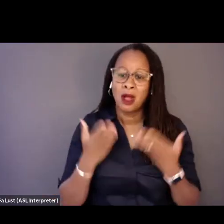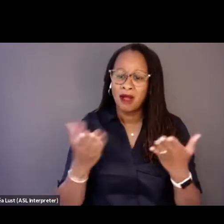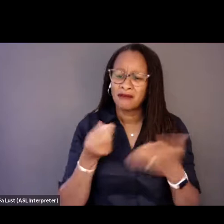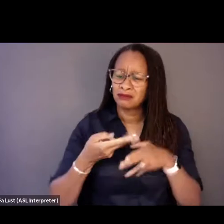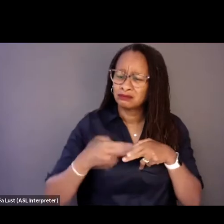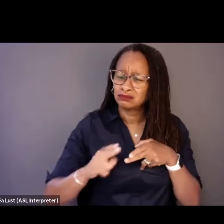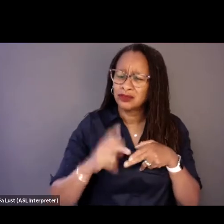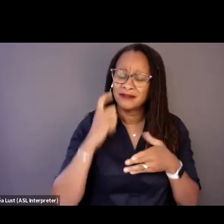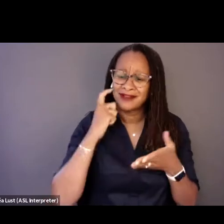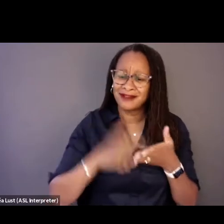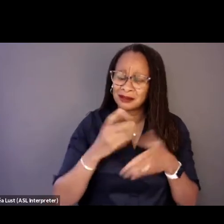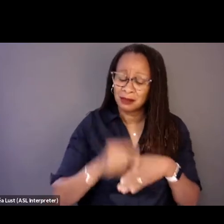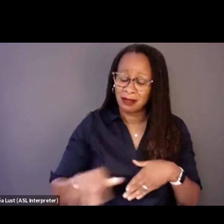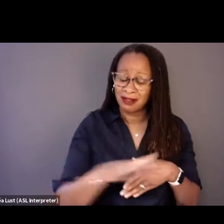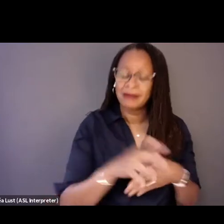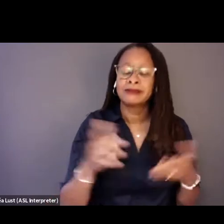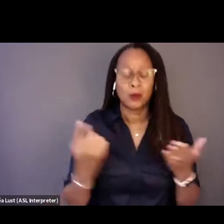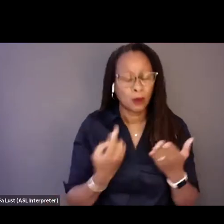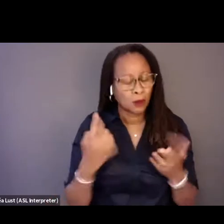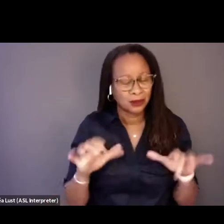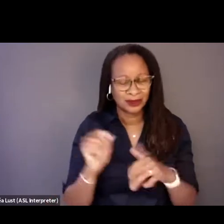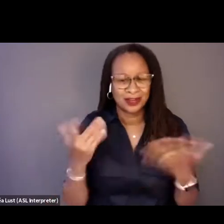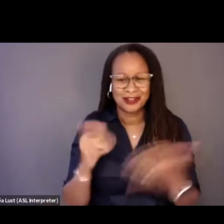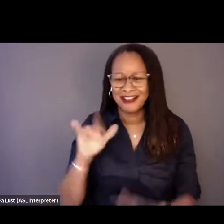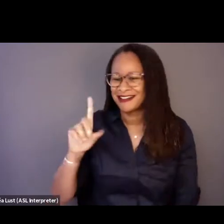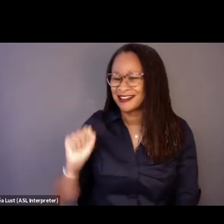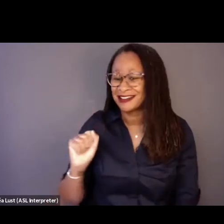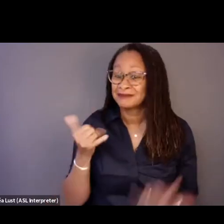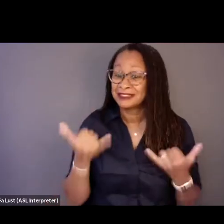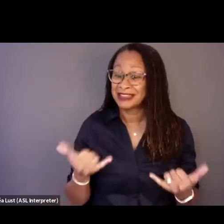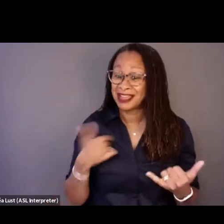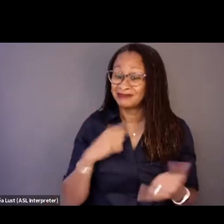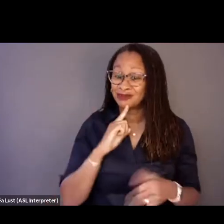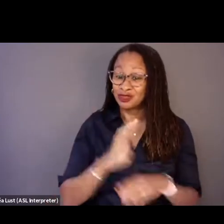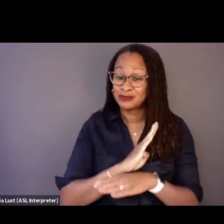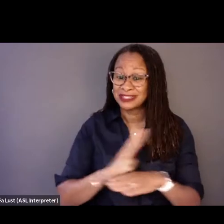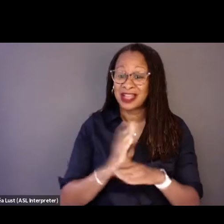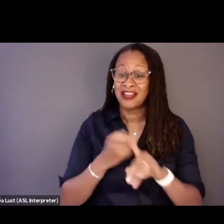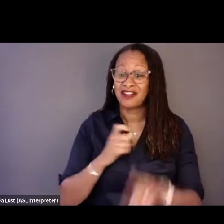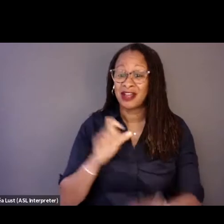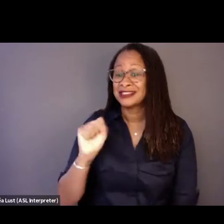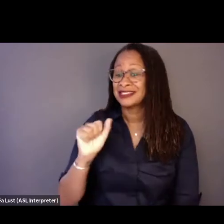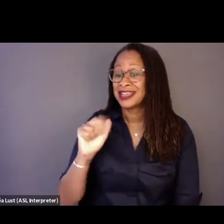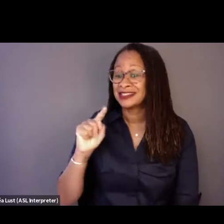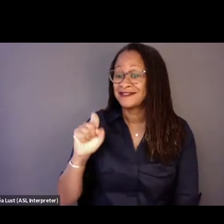as we always do here at the IDA. Today, I'm actually coming to you from Santa Fe, New Mexico,